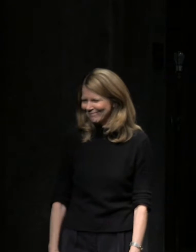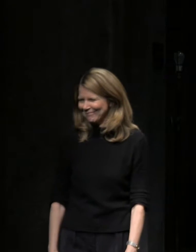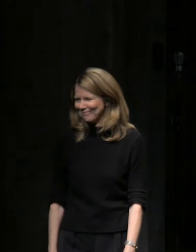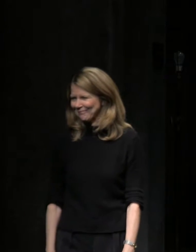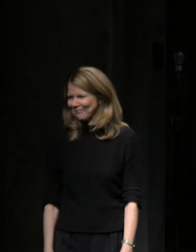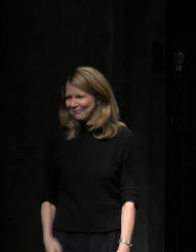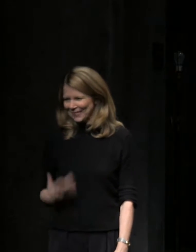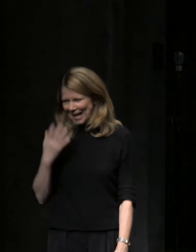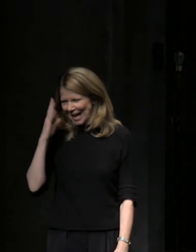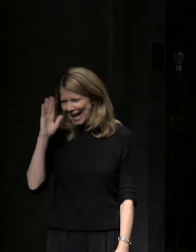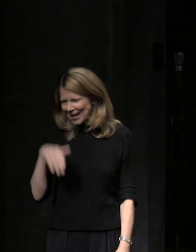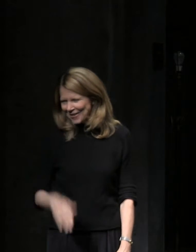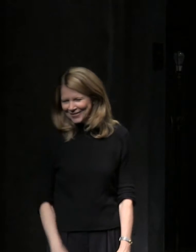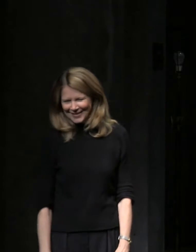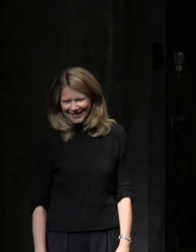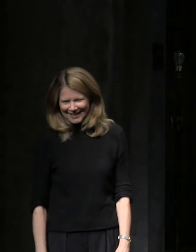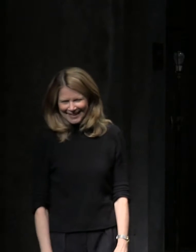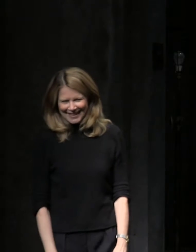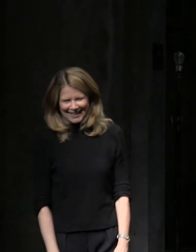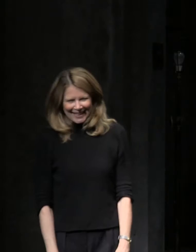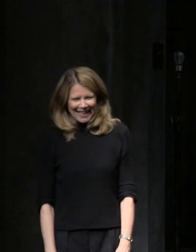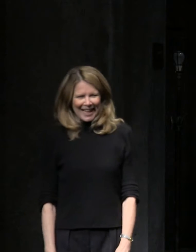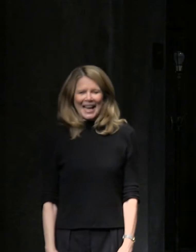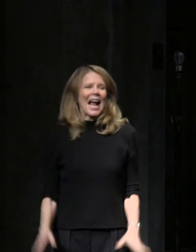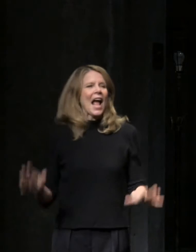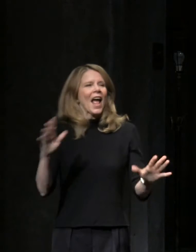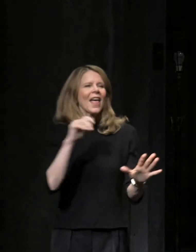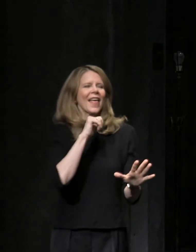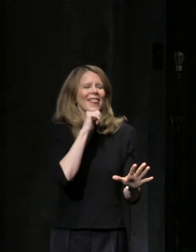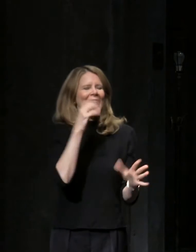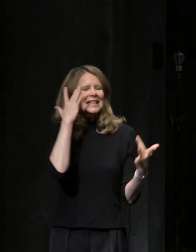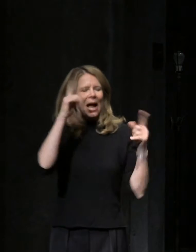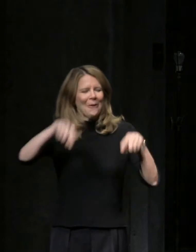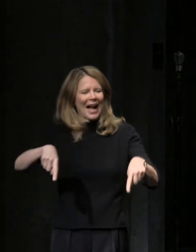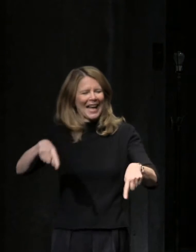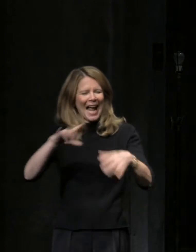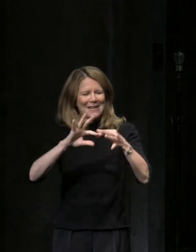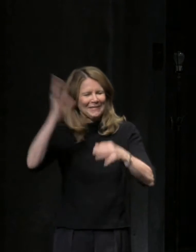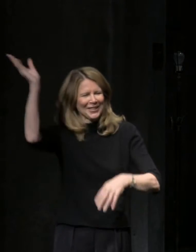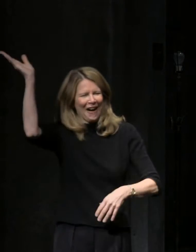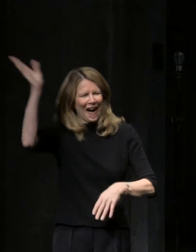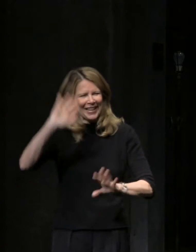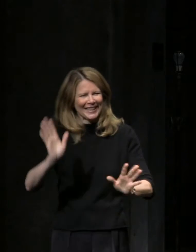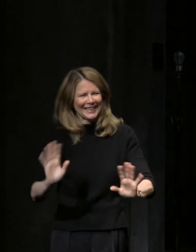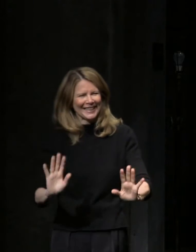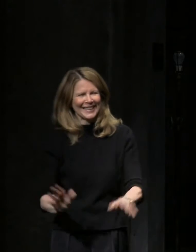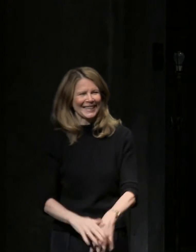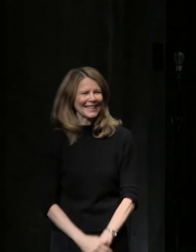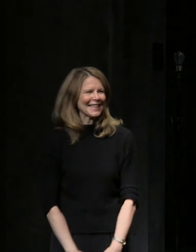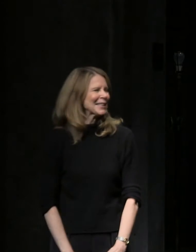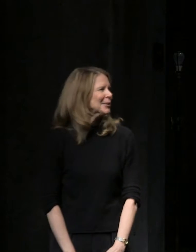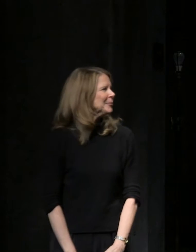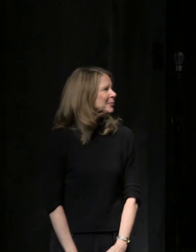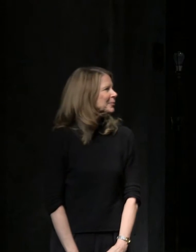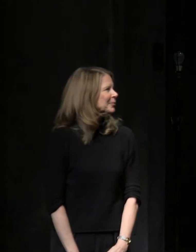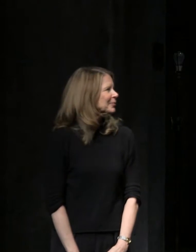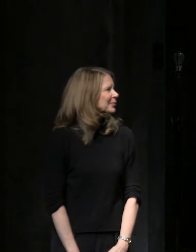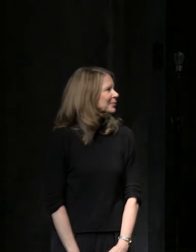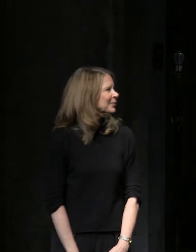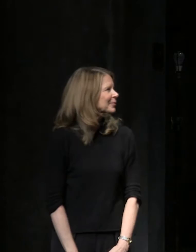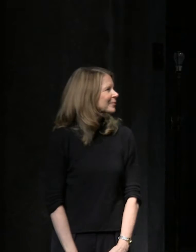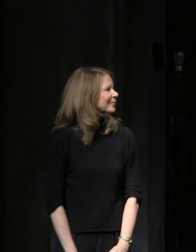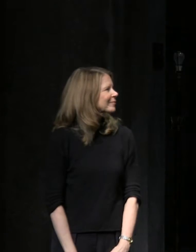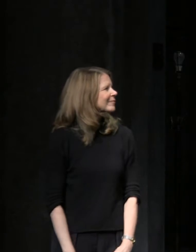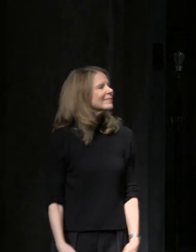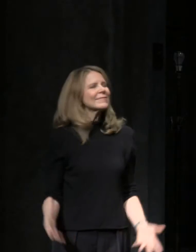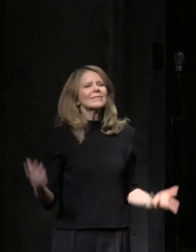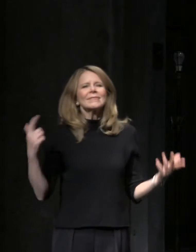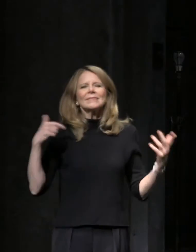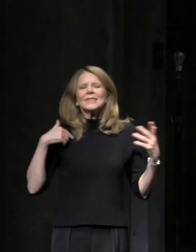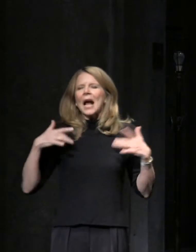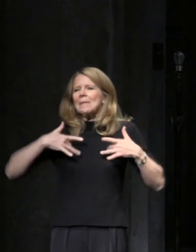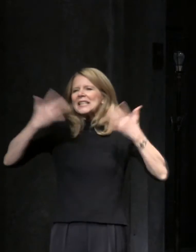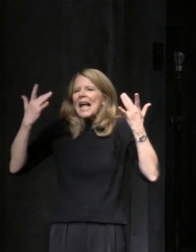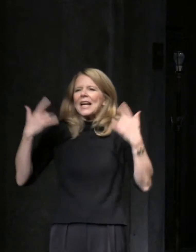I know. That's not what I'm here to talk about. I am excited though. I'm not in the arts,